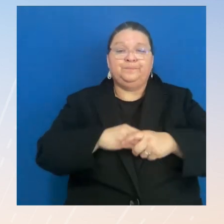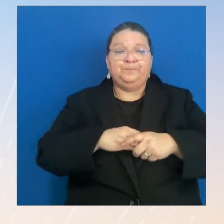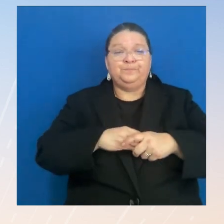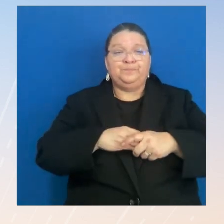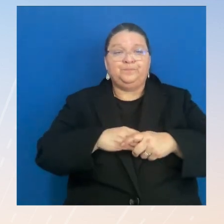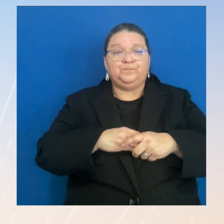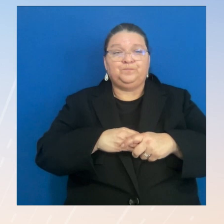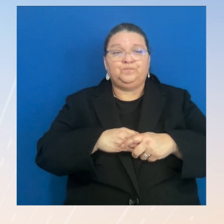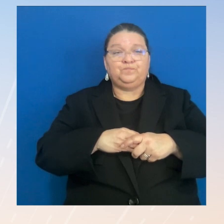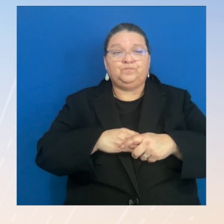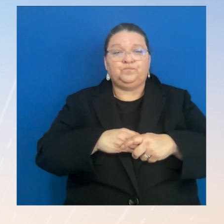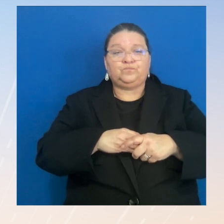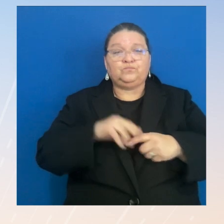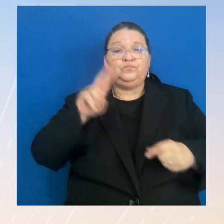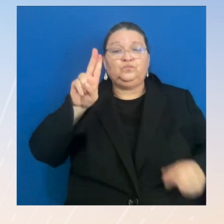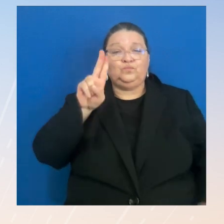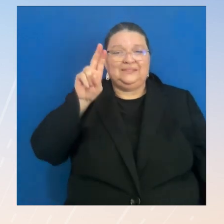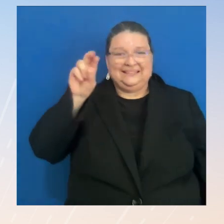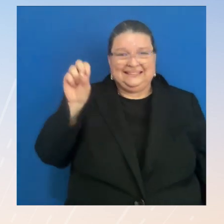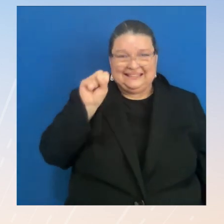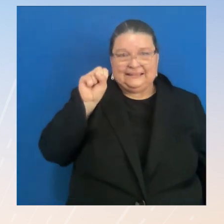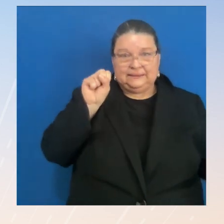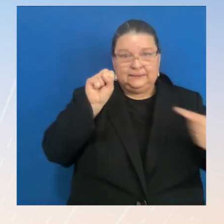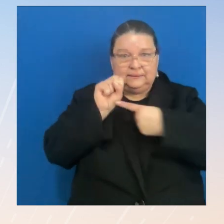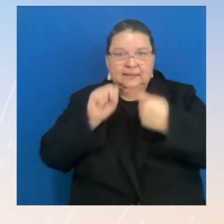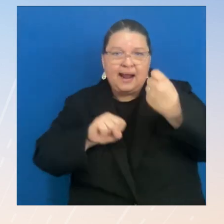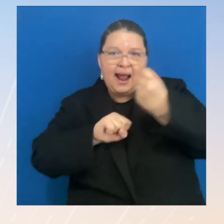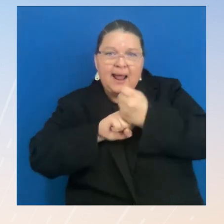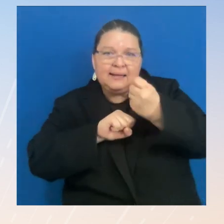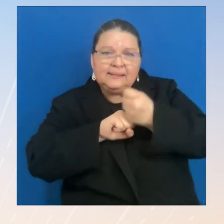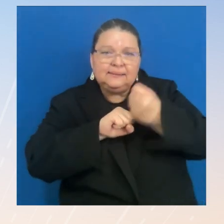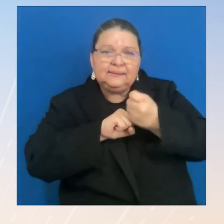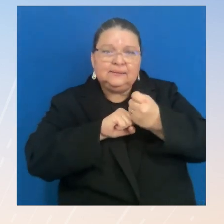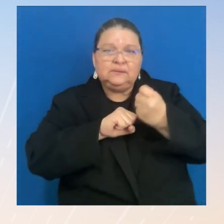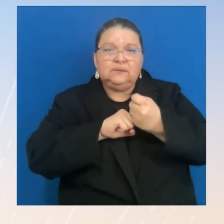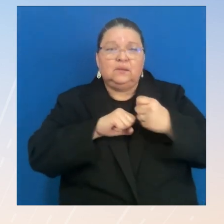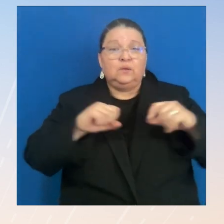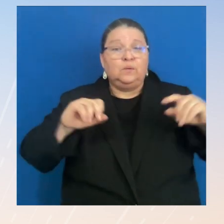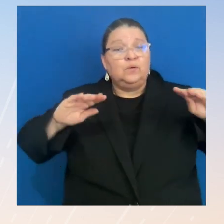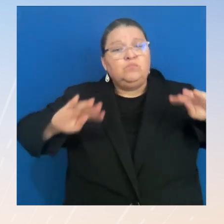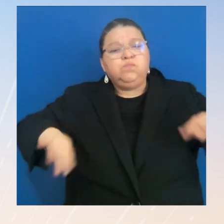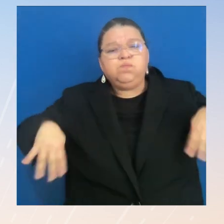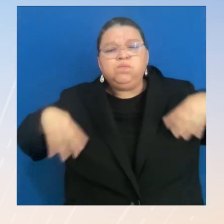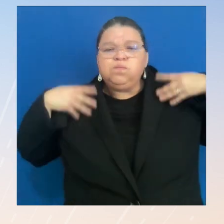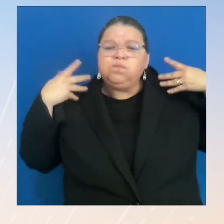but we are deliberately avoiding shipping from NATO countries to Ukraine? Ms. Psaki: That's not what I said.